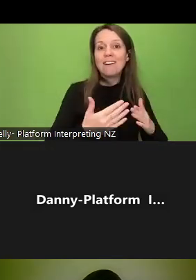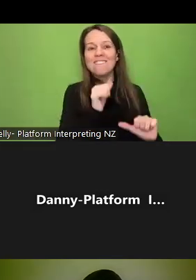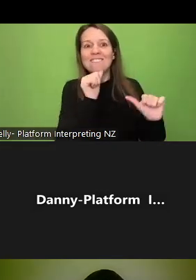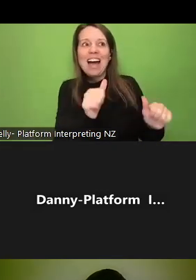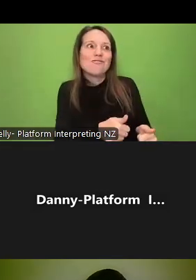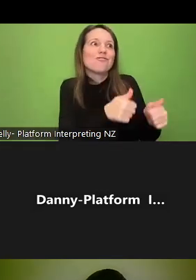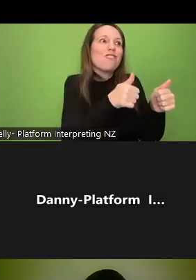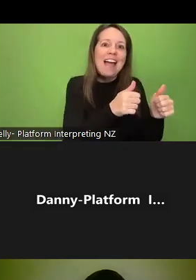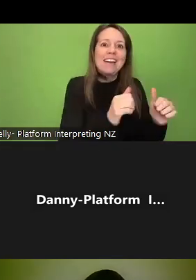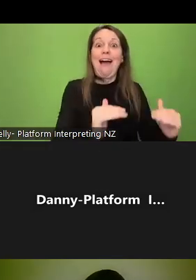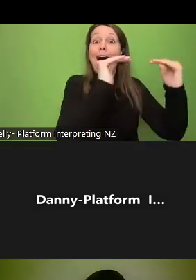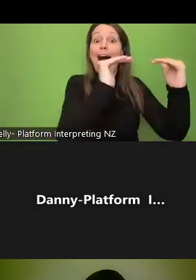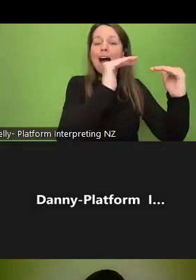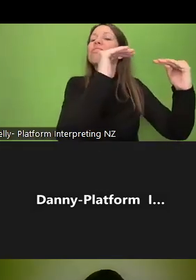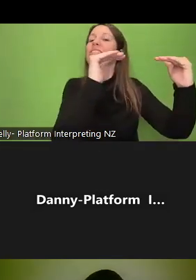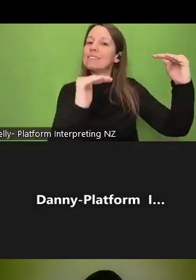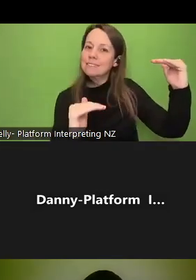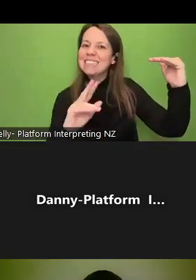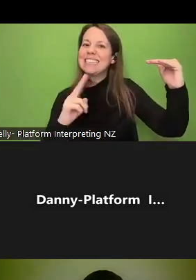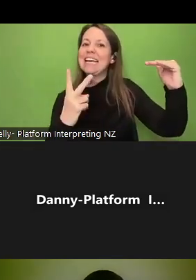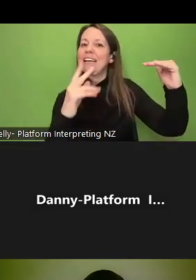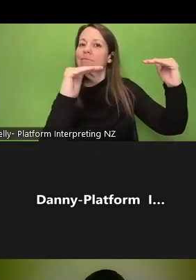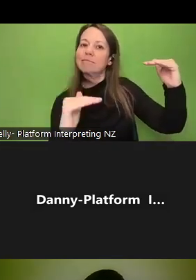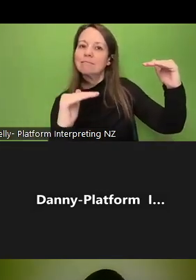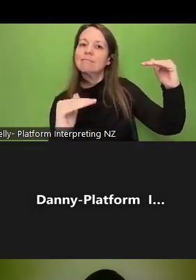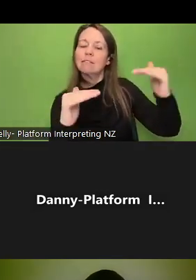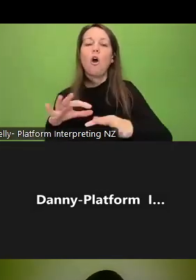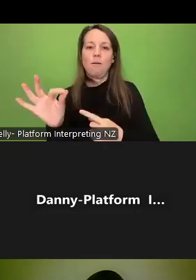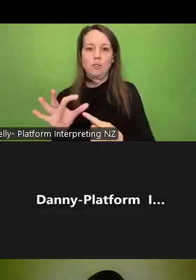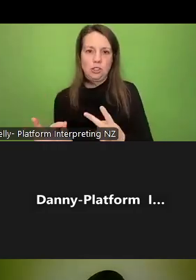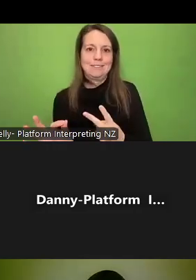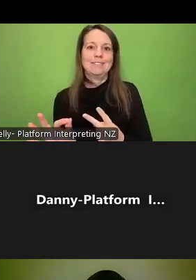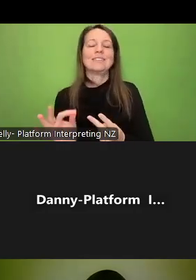So, as I mentioned already, that pre-show information, all DIY,